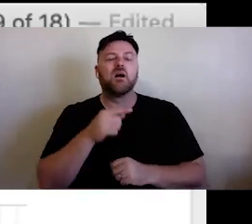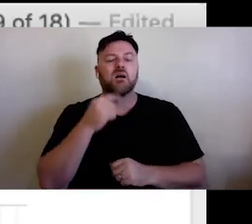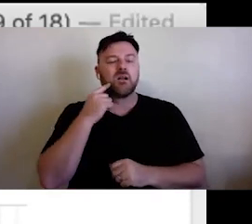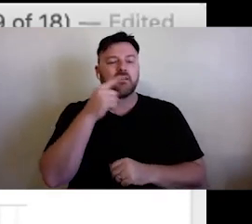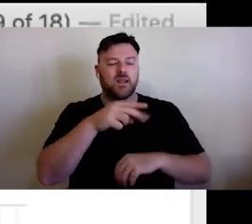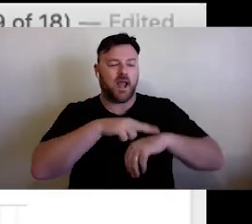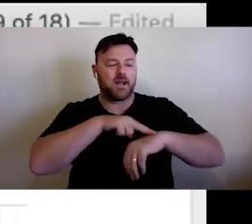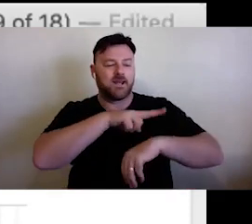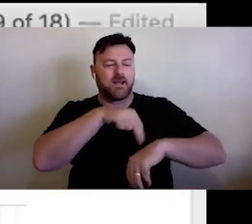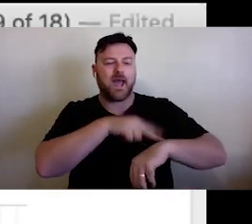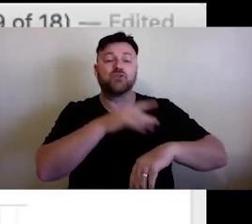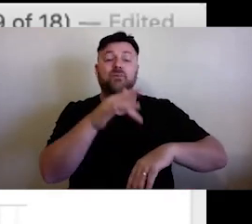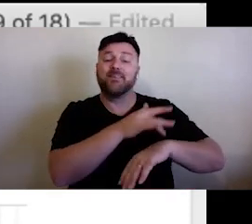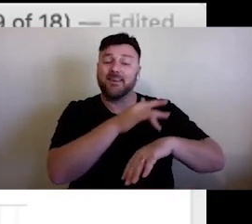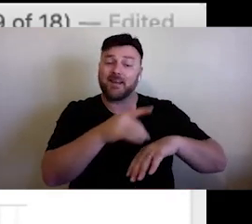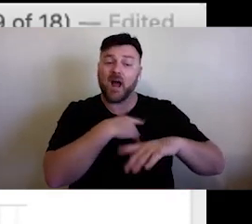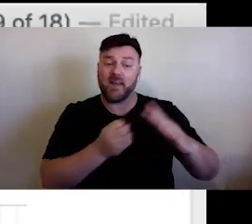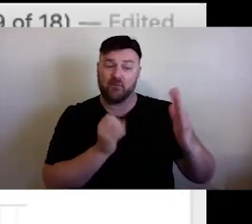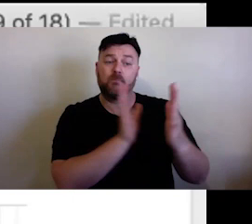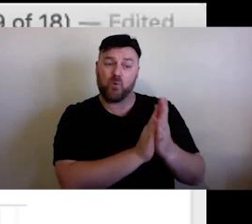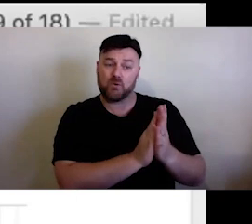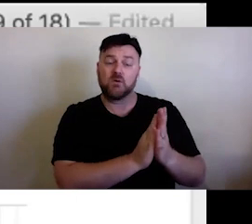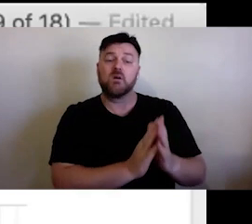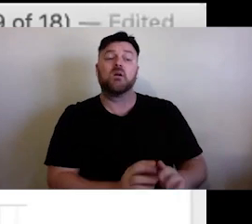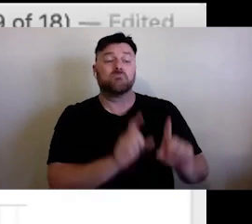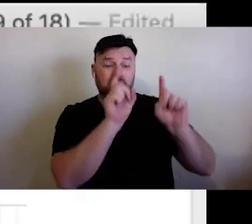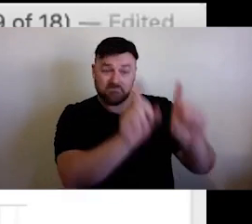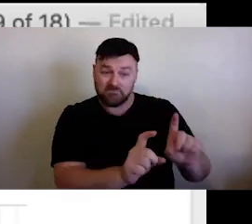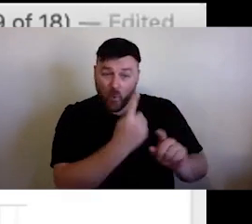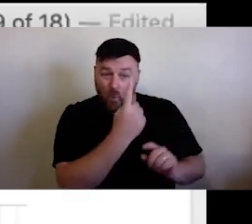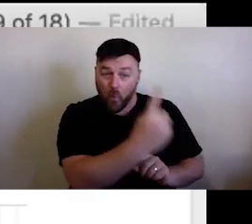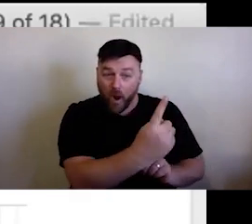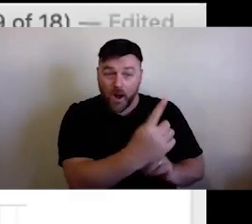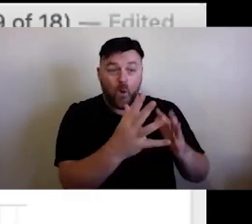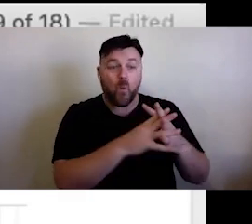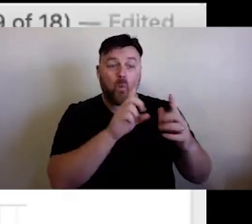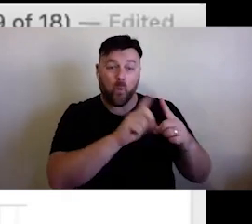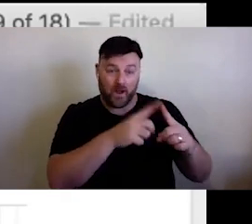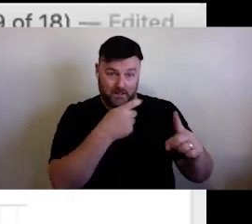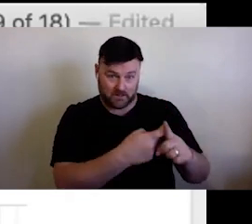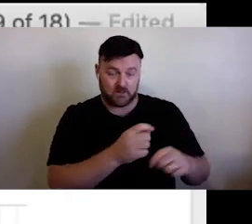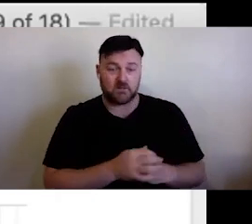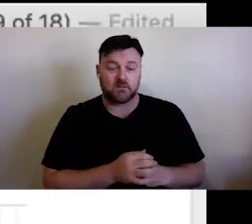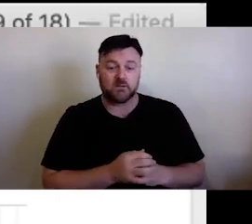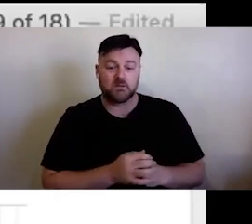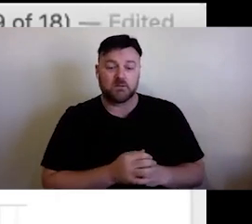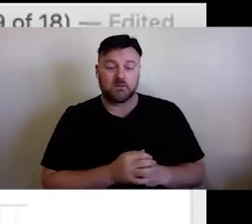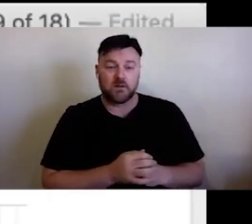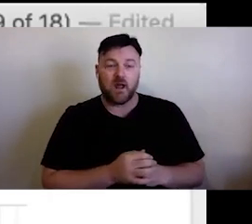move. One man, two governors. It attracted a further two million or